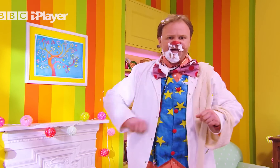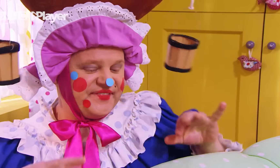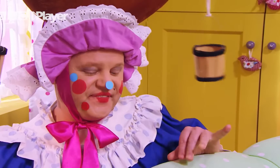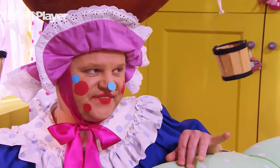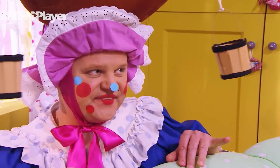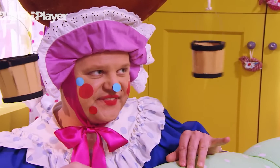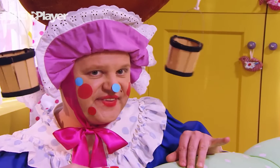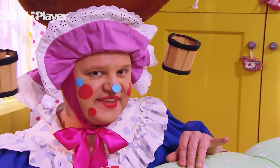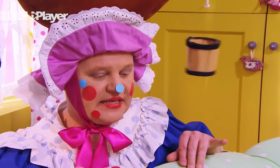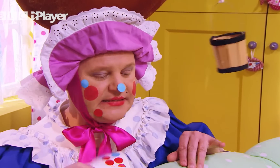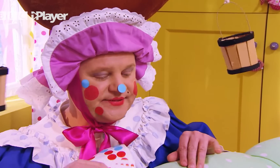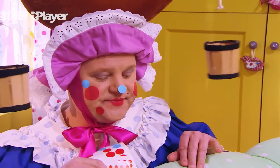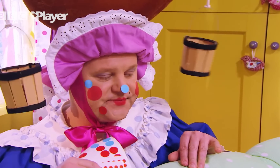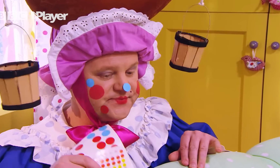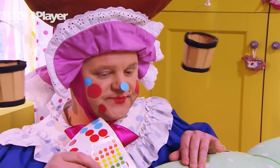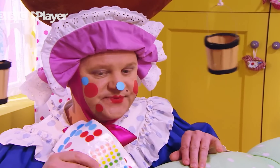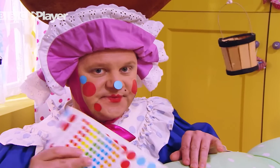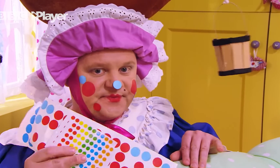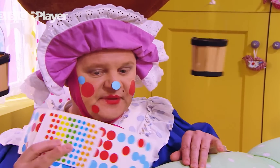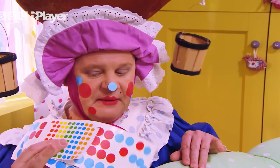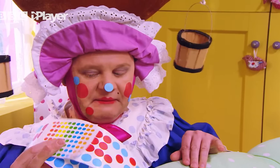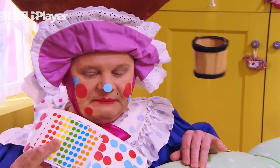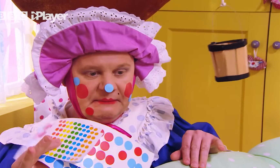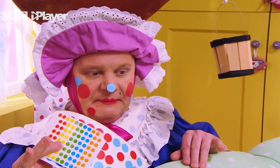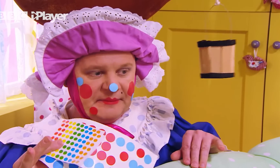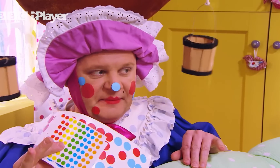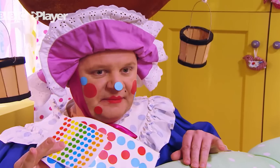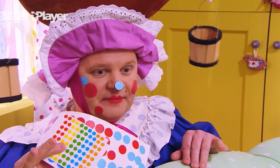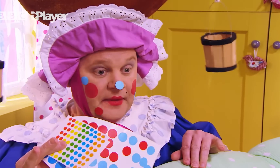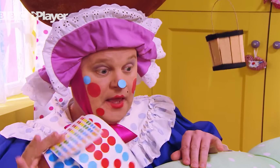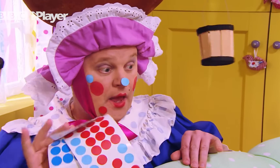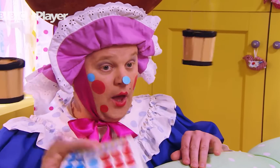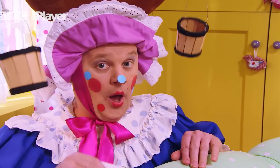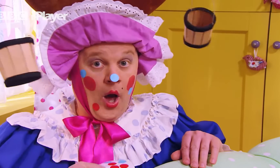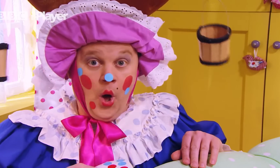aunt polly was it you sticking the spots on dr tumble's toys